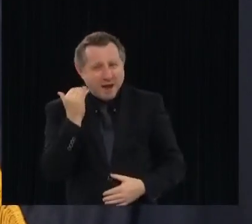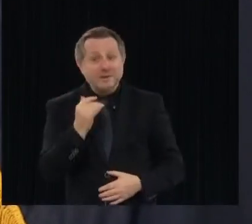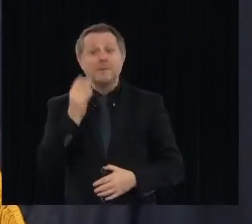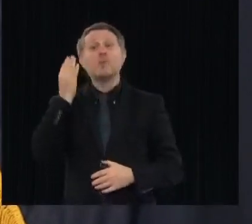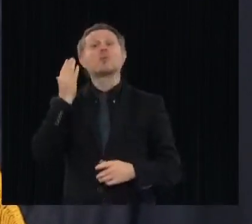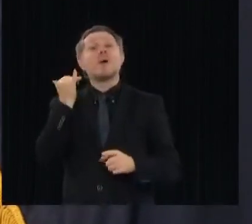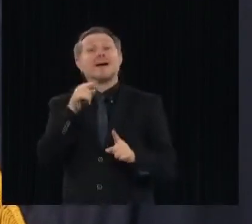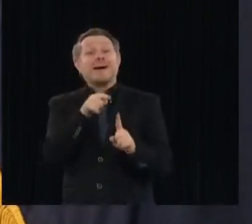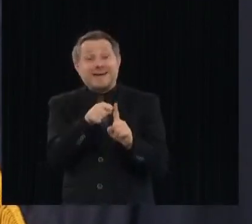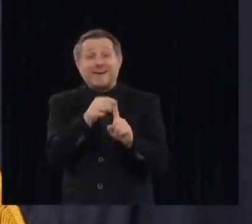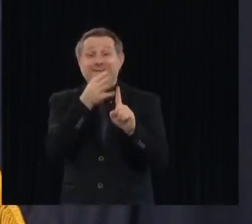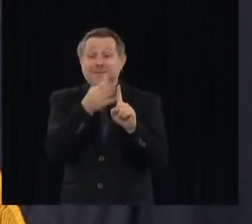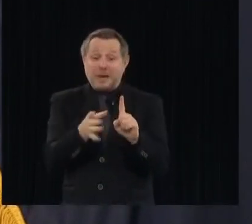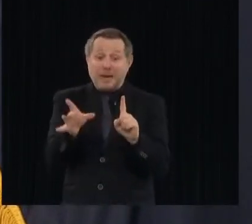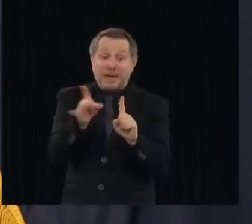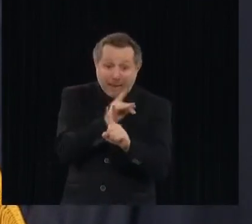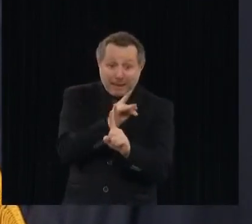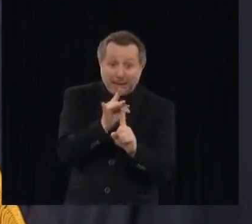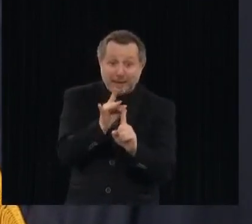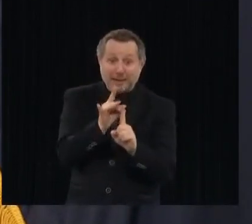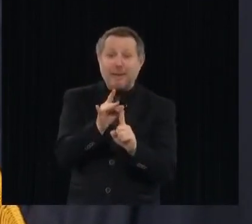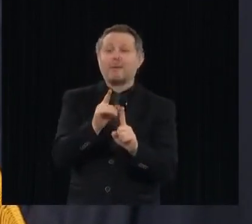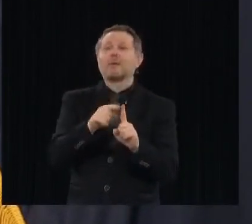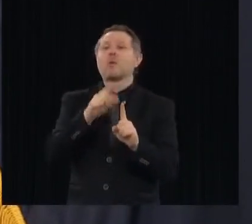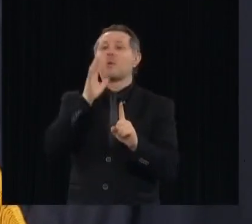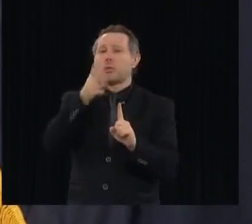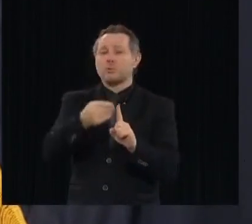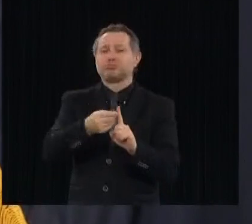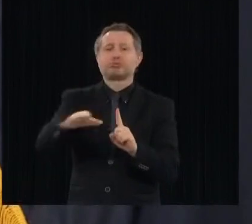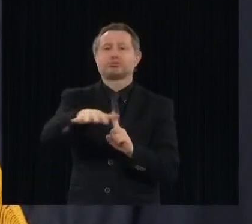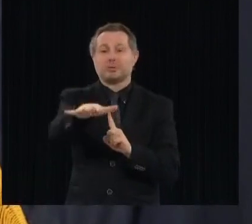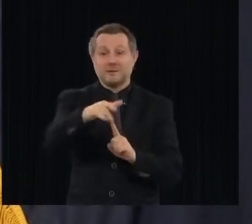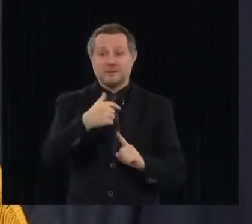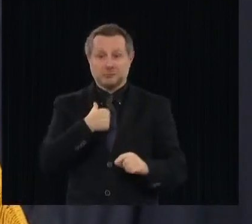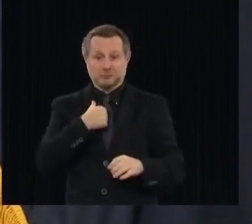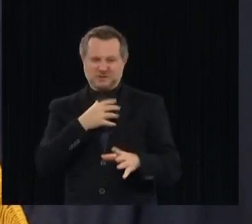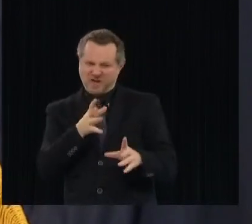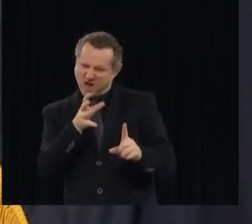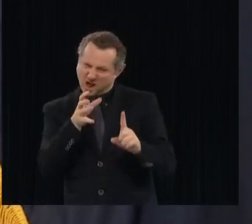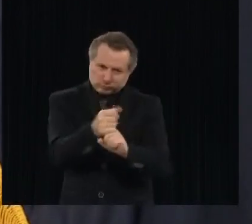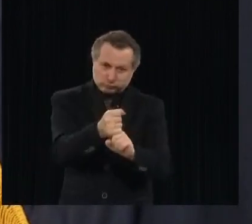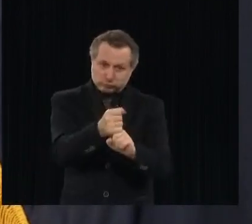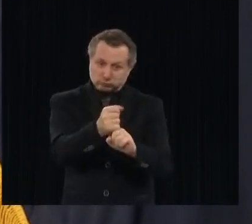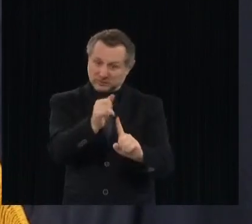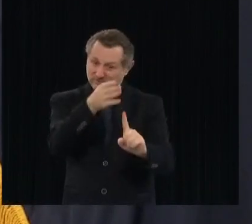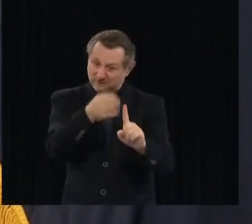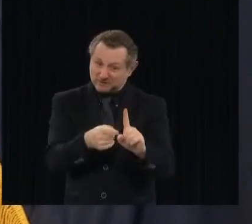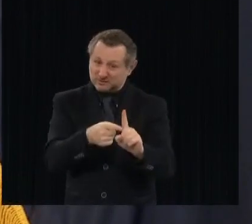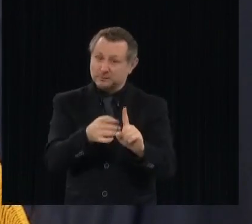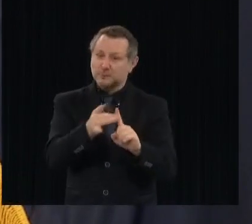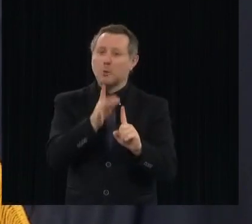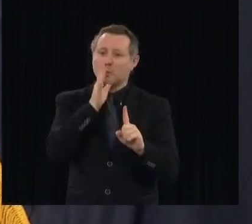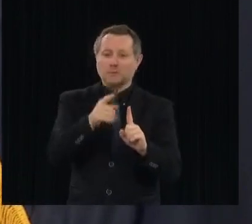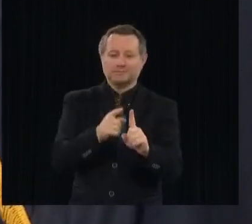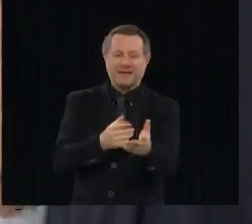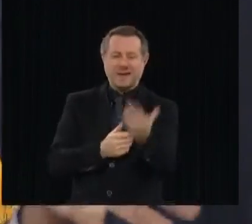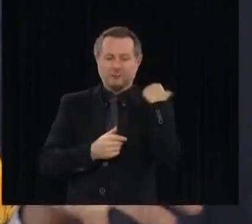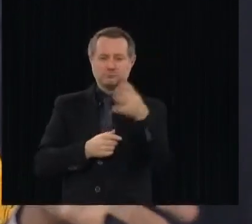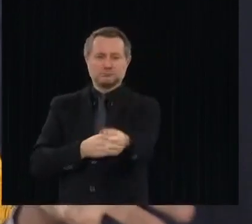WE'RE TESTING NURSING HOME STAFF TWICE A WEEK, WHY? BECAUSE THEY'RE A CANARY IN THE